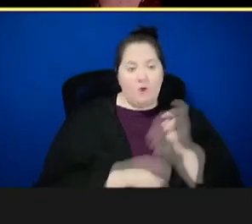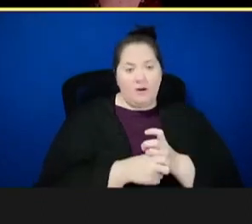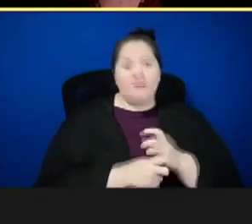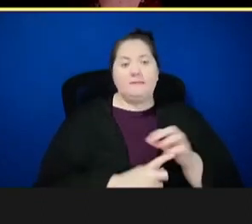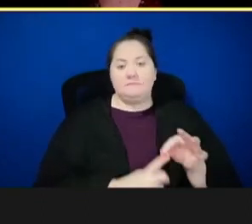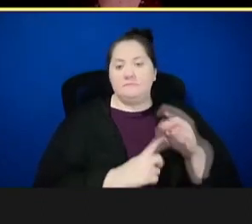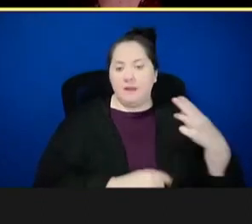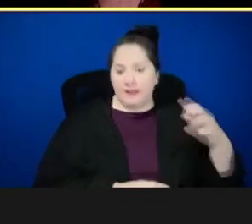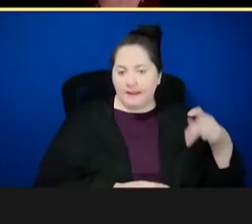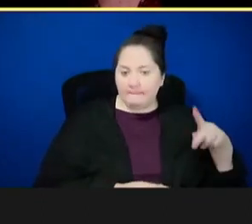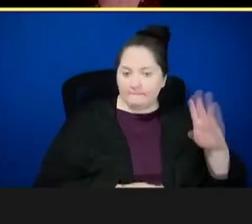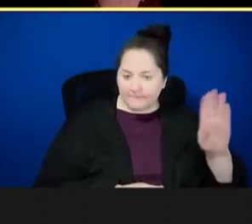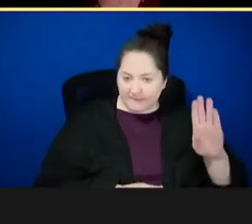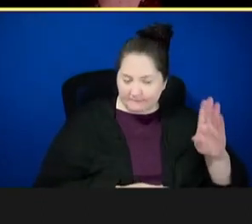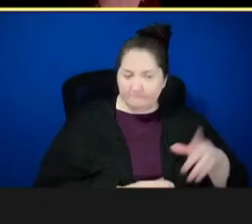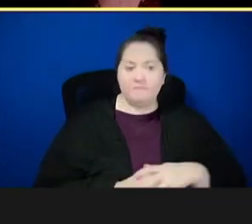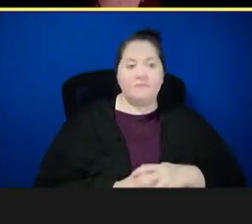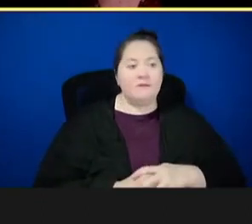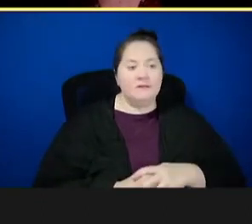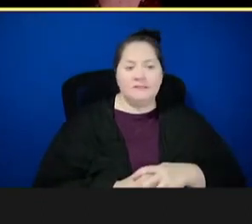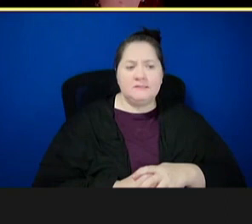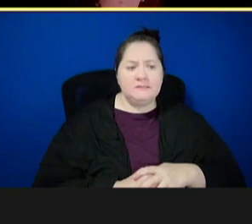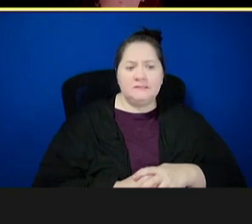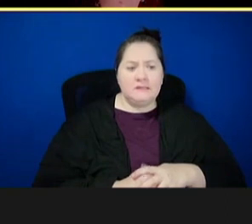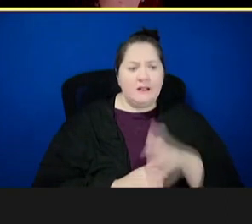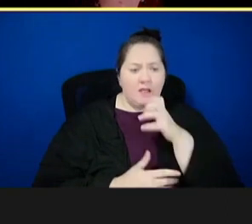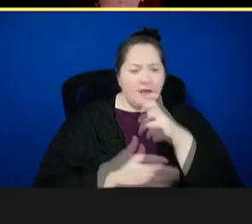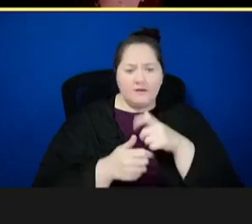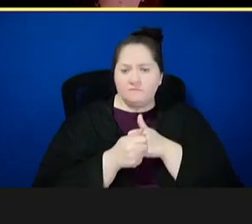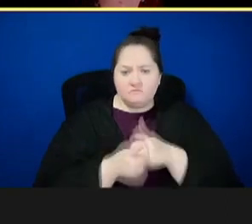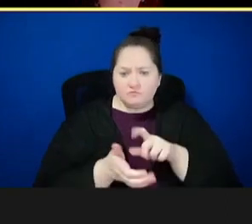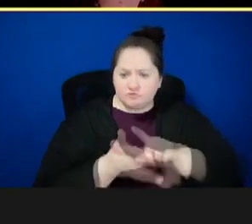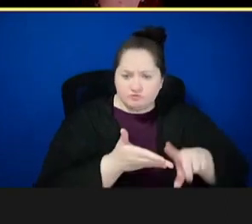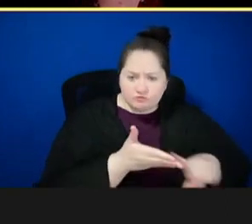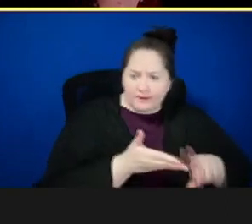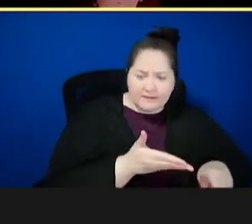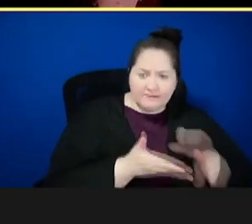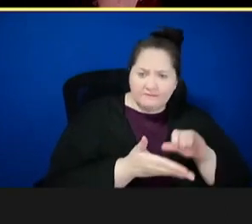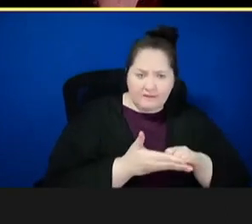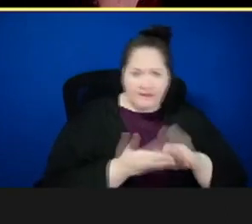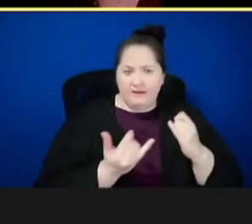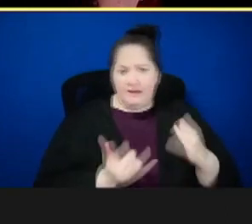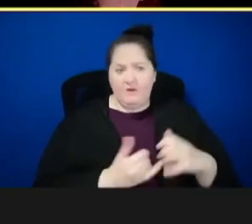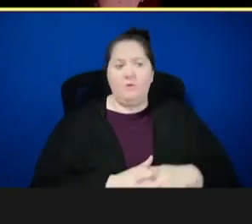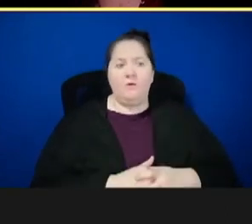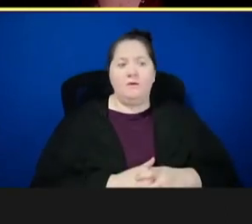vaccine. There's just not a lot of tracking of data around this right now in a systematic way,